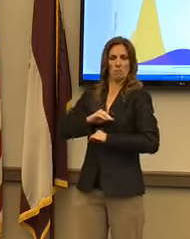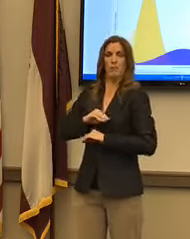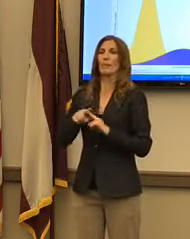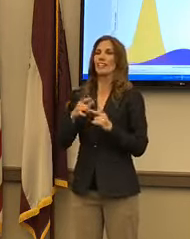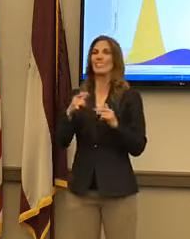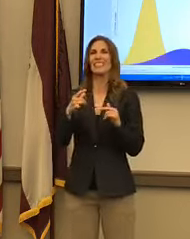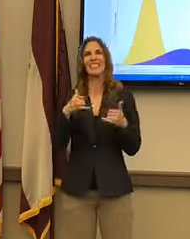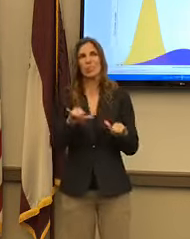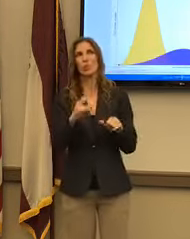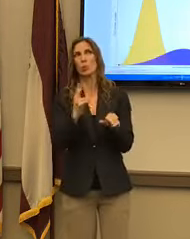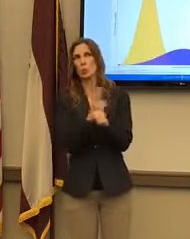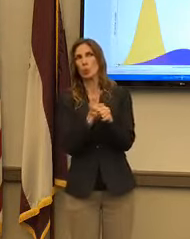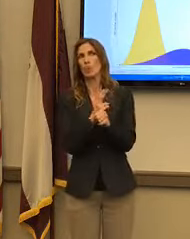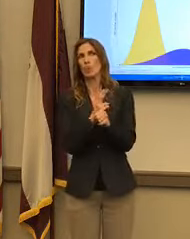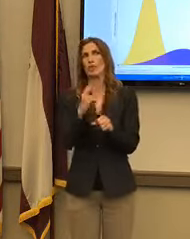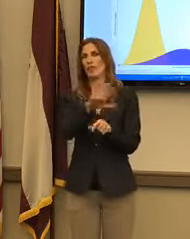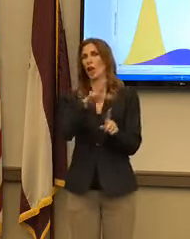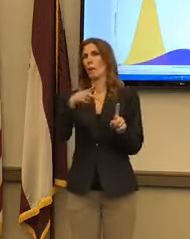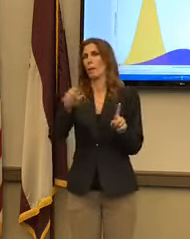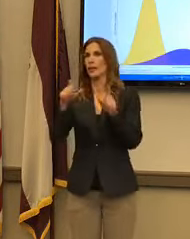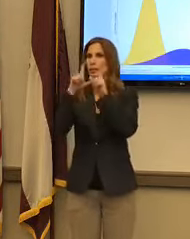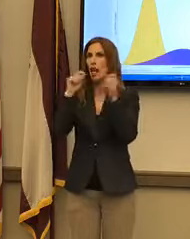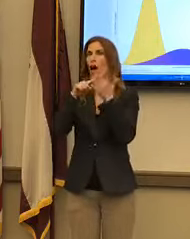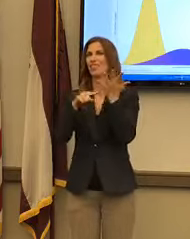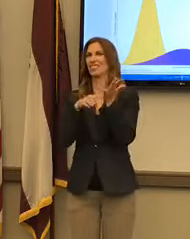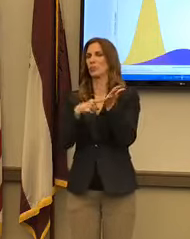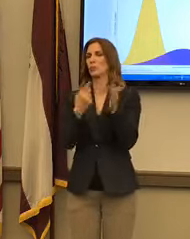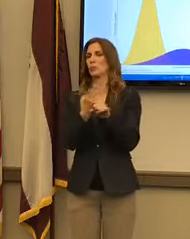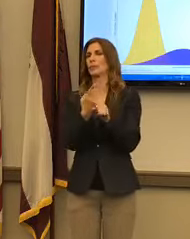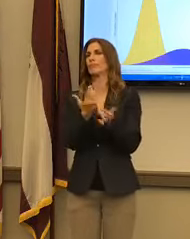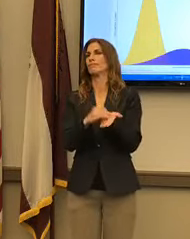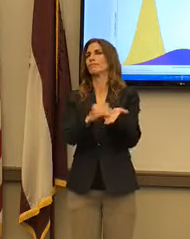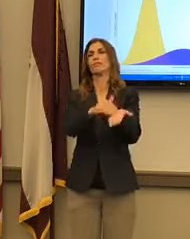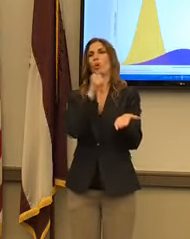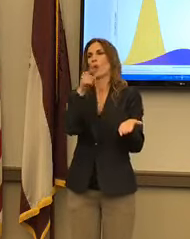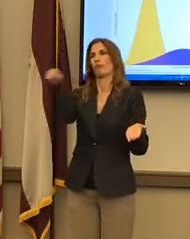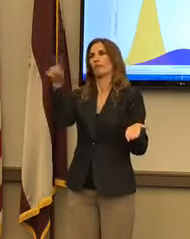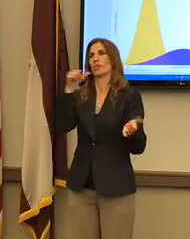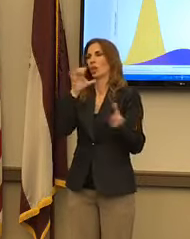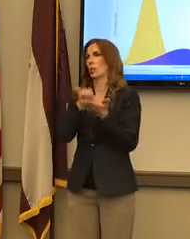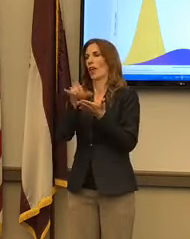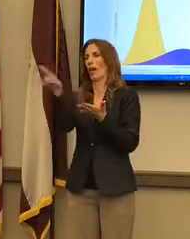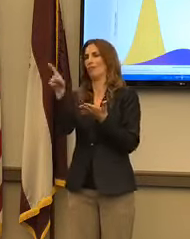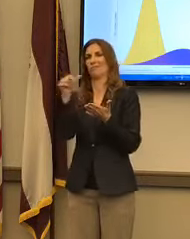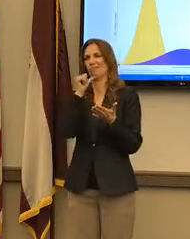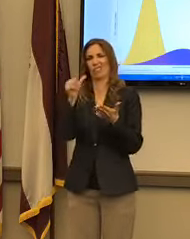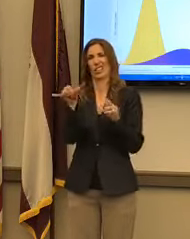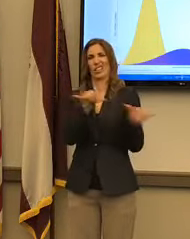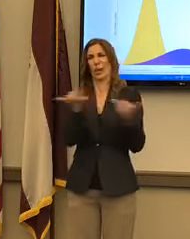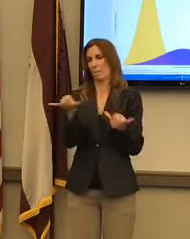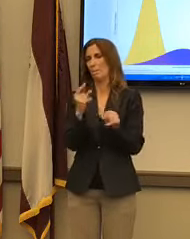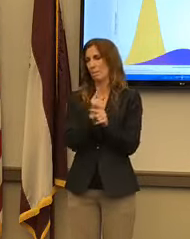in ways that we would not normally use it under more normal circumstances so